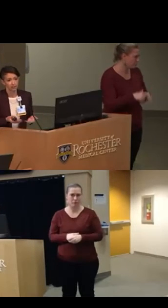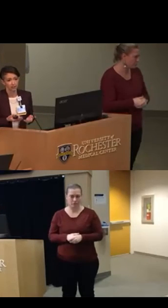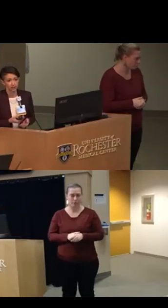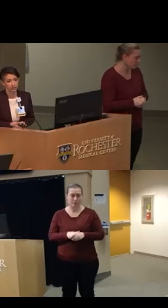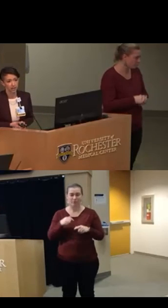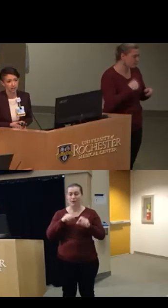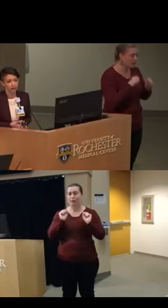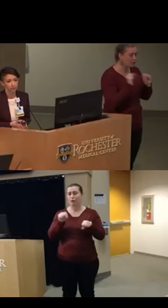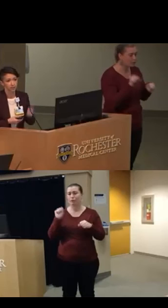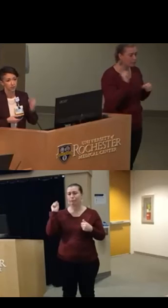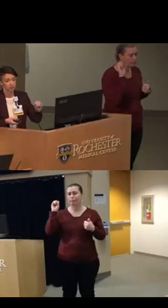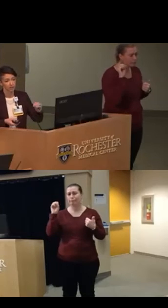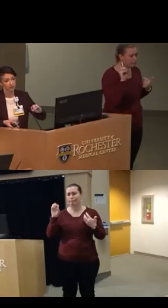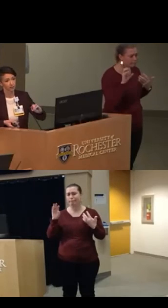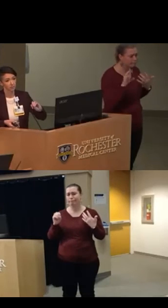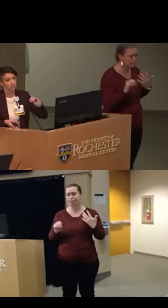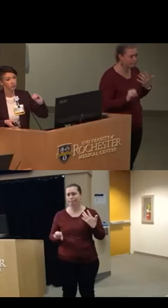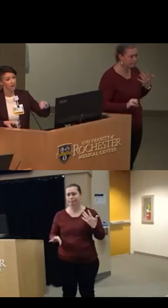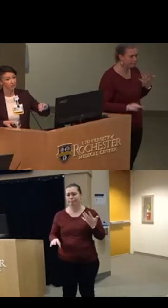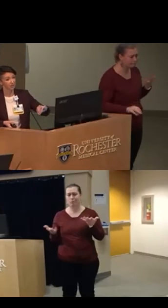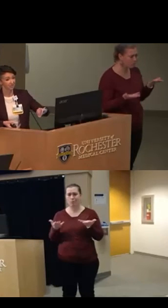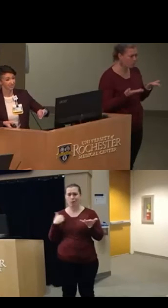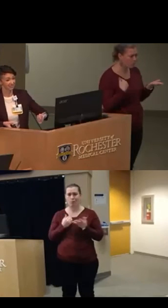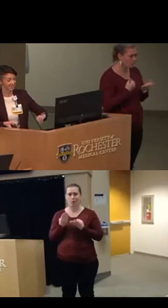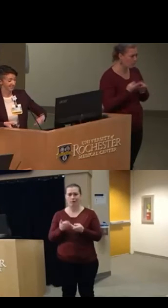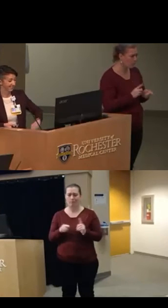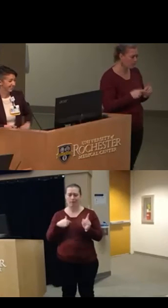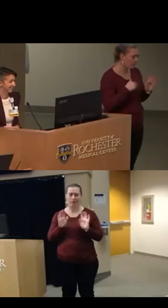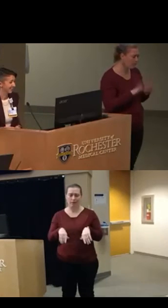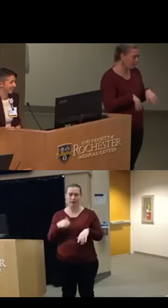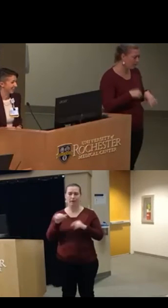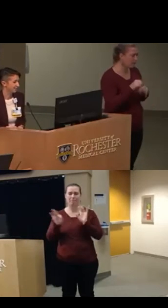list of all of our offerings so I just picked some of the most popular topics this year our